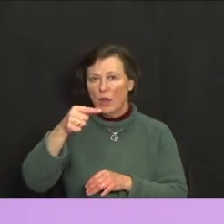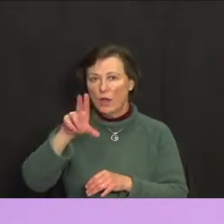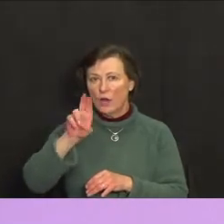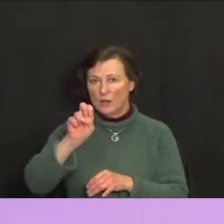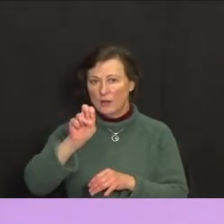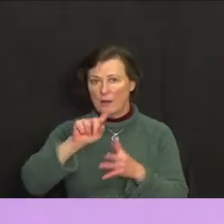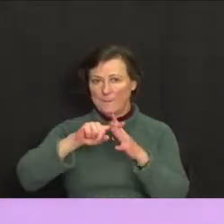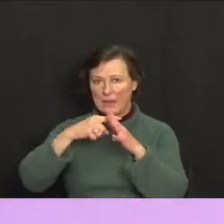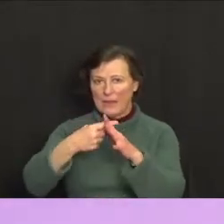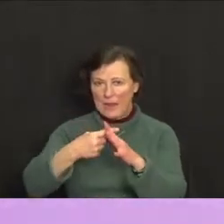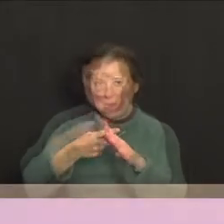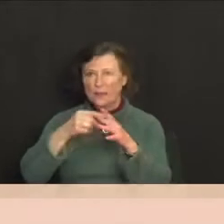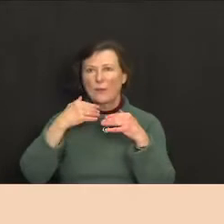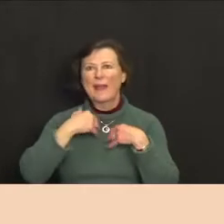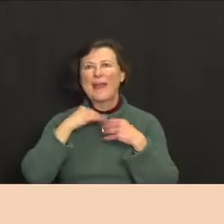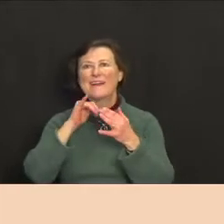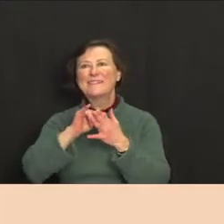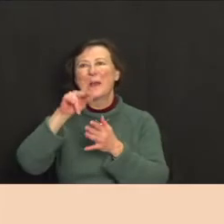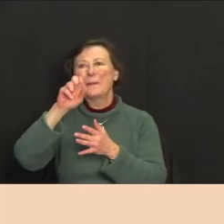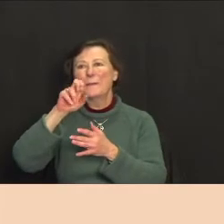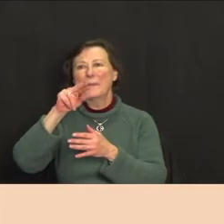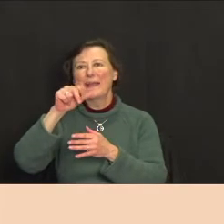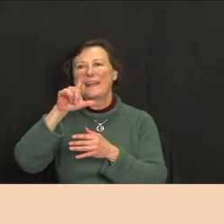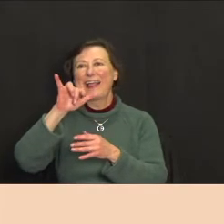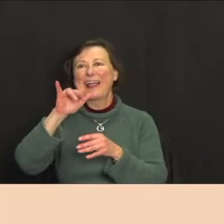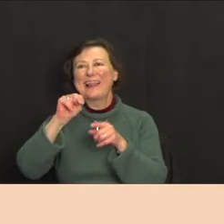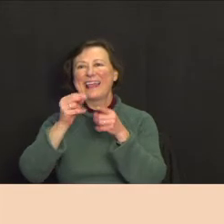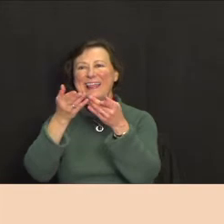Can we have that pangolin again? There you go, there's my favorite critter.